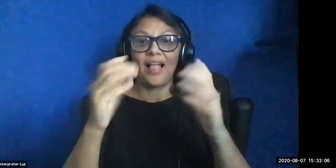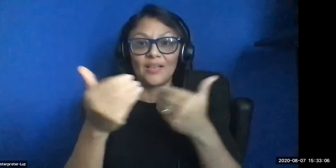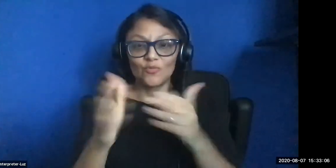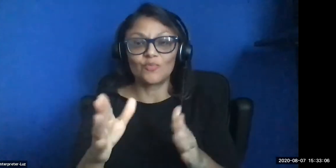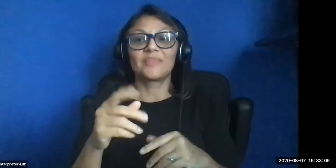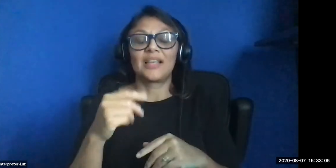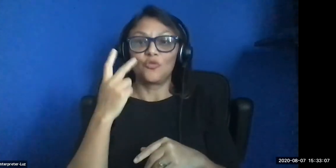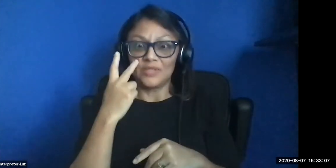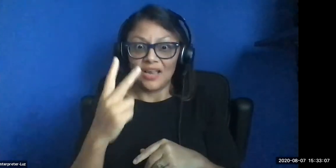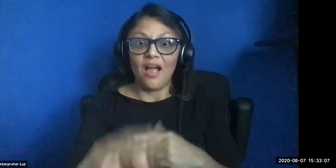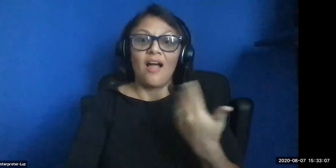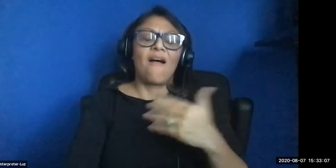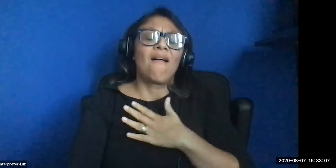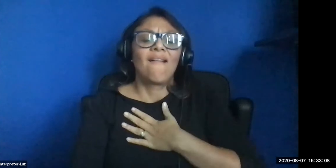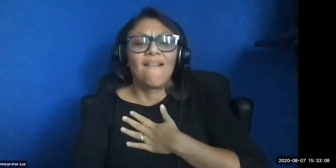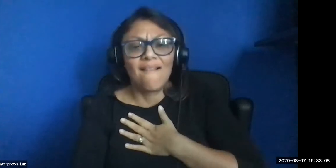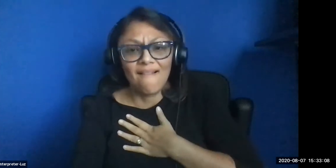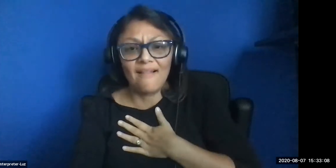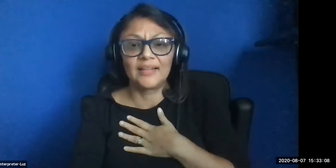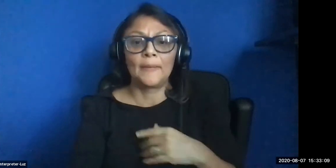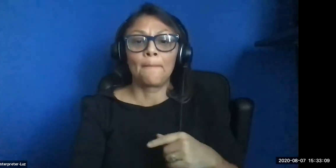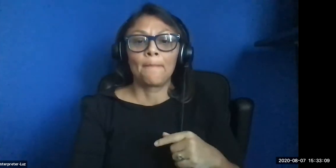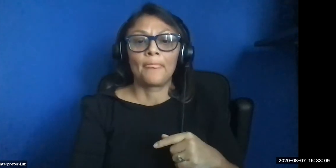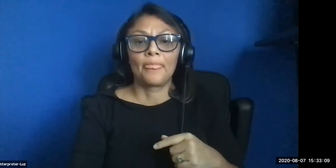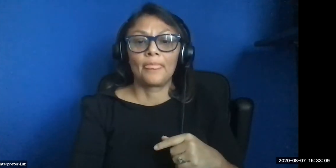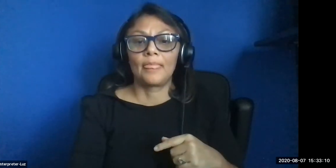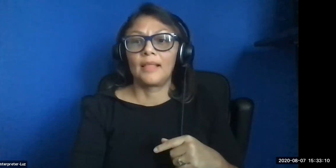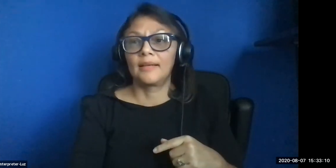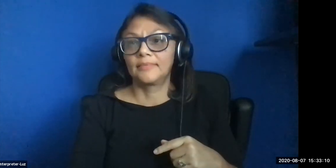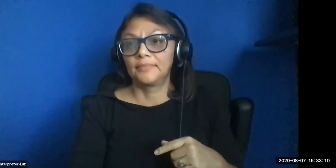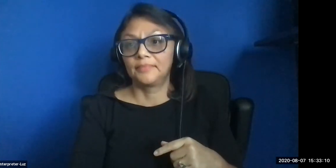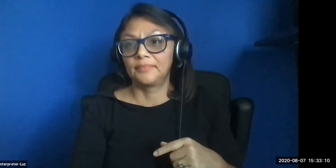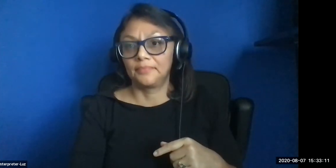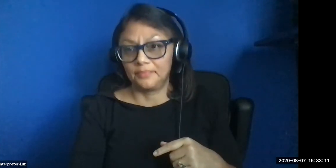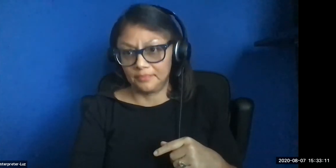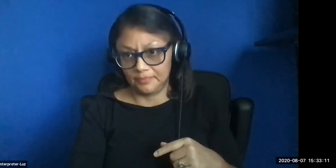Channelle Charest: But we're not we're not stopping. So we know that there will be a time when this this all comes back together in some way and